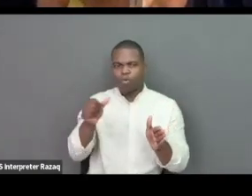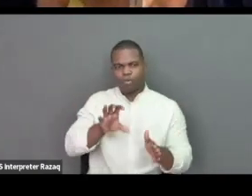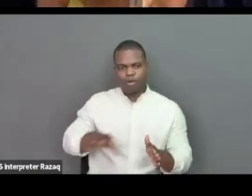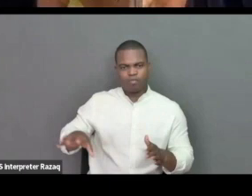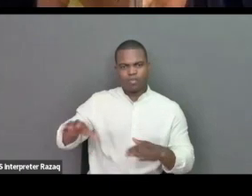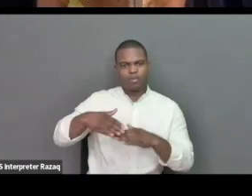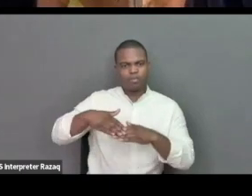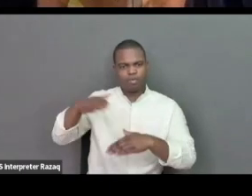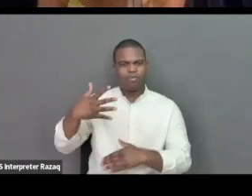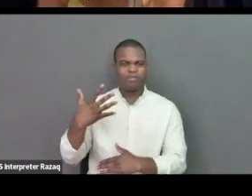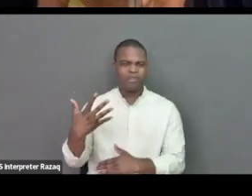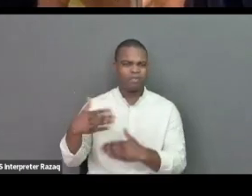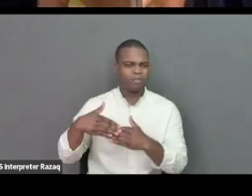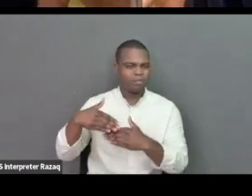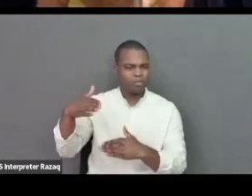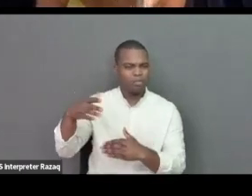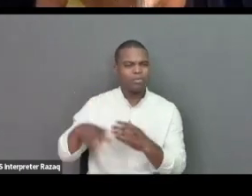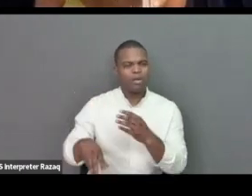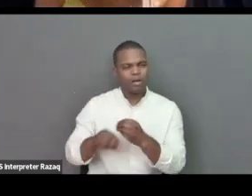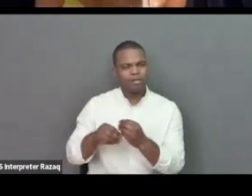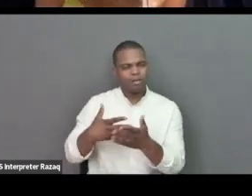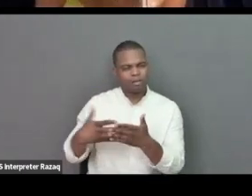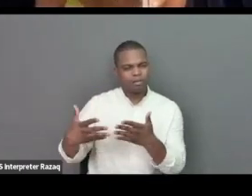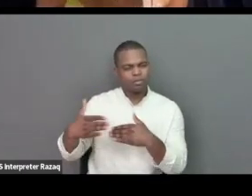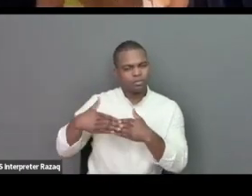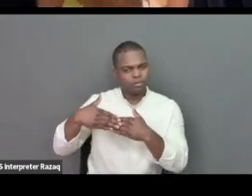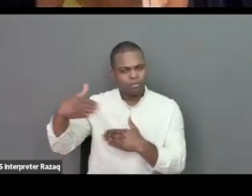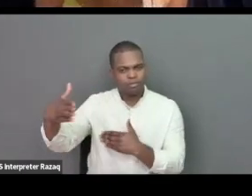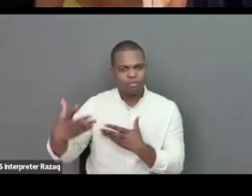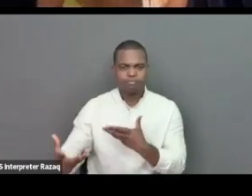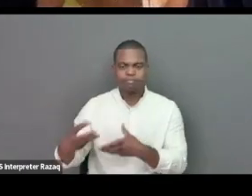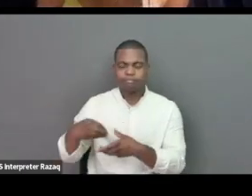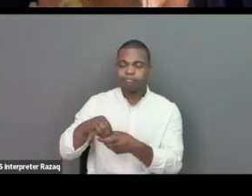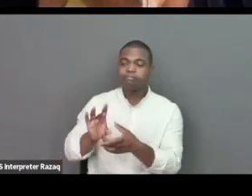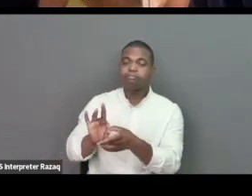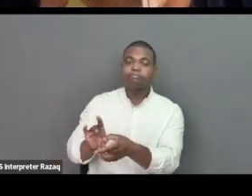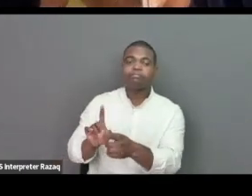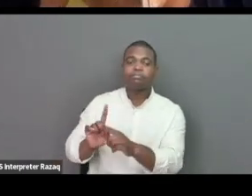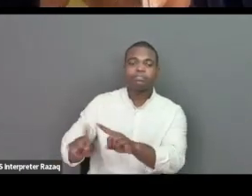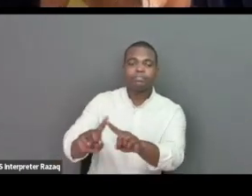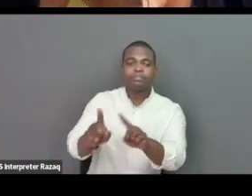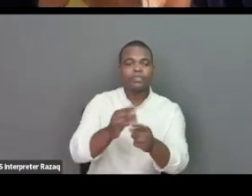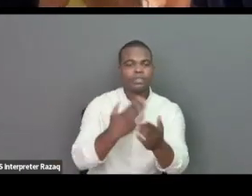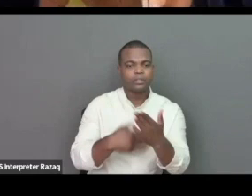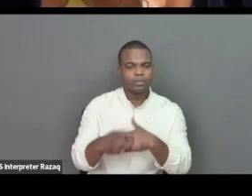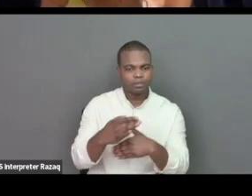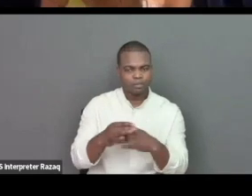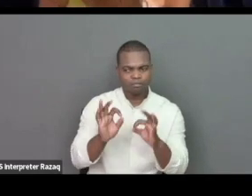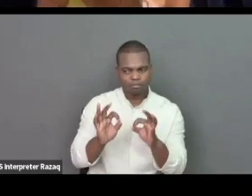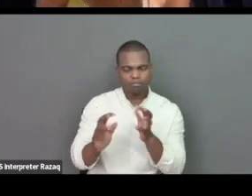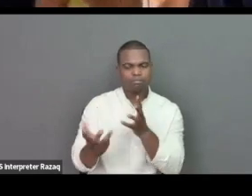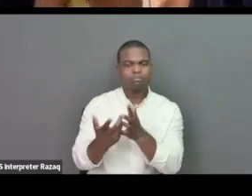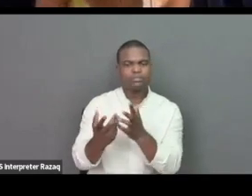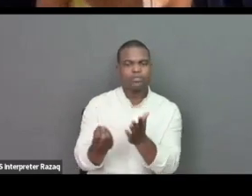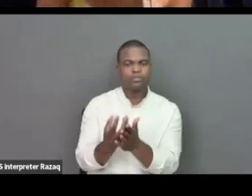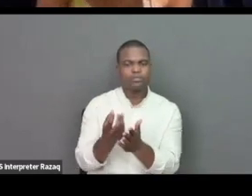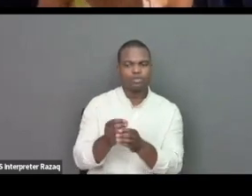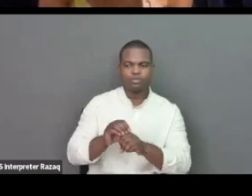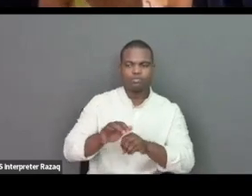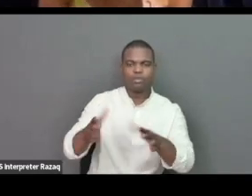get this information as good as possible. And I foresee personally that we will continue to work with